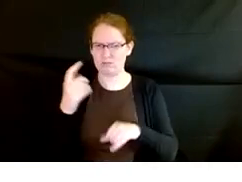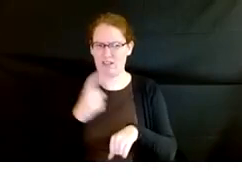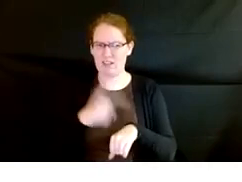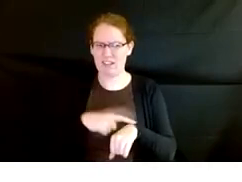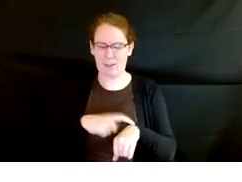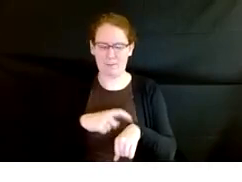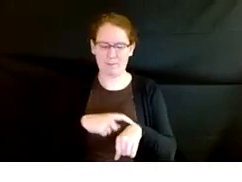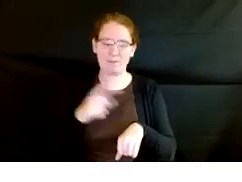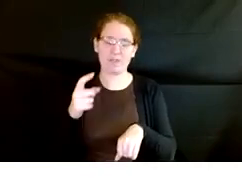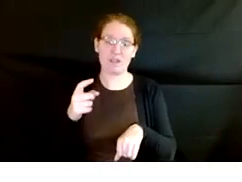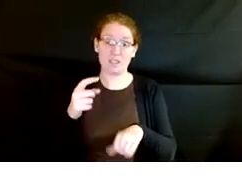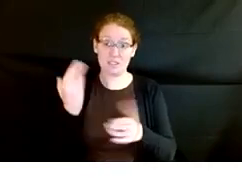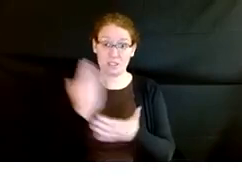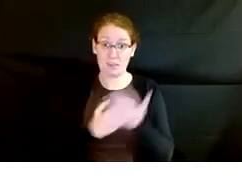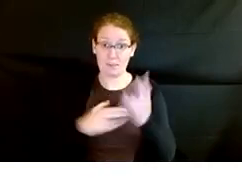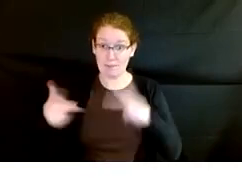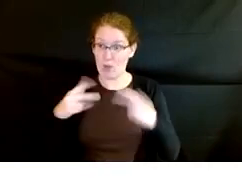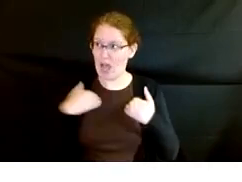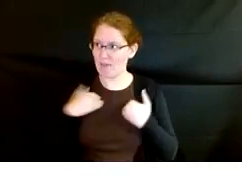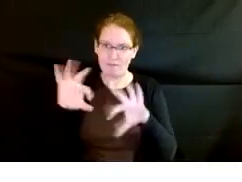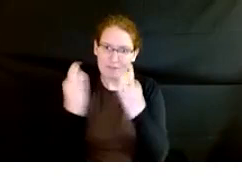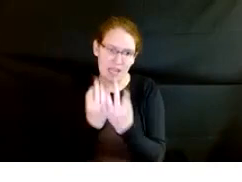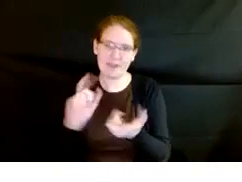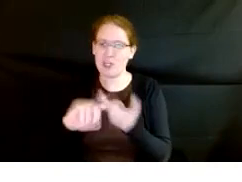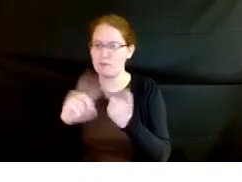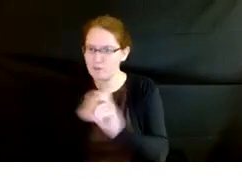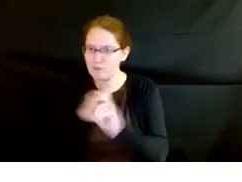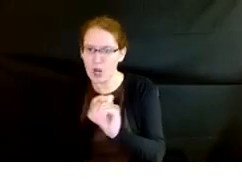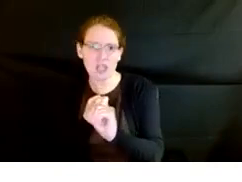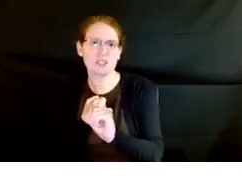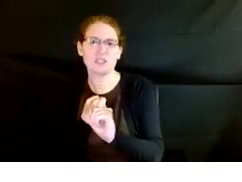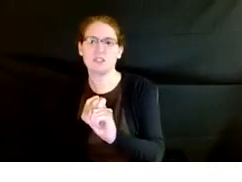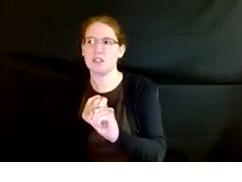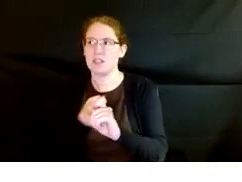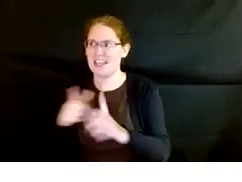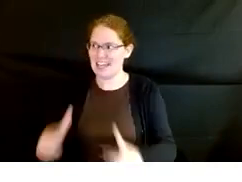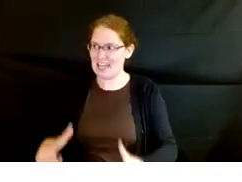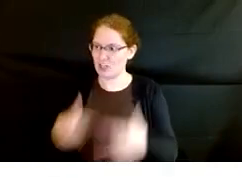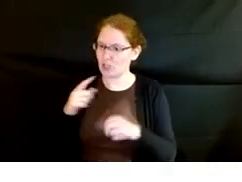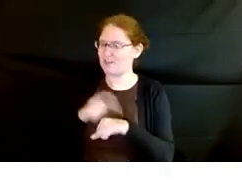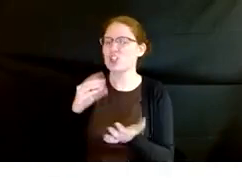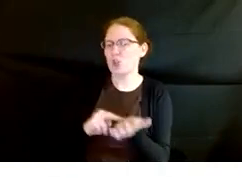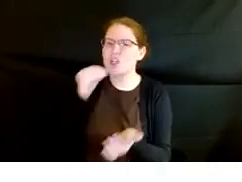who had relatives or or friends in long-term care facilities and the same issue was coming up ...they